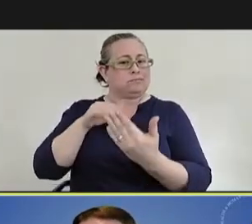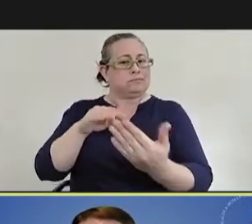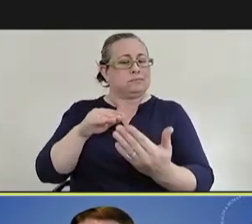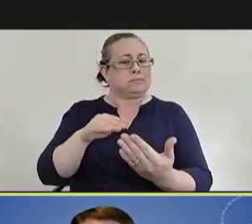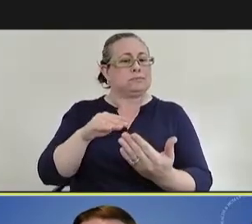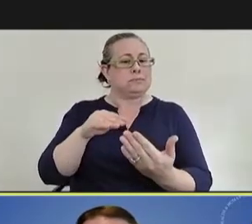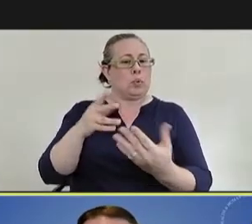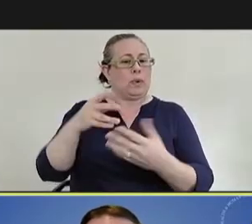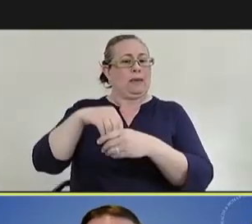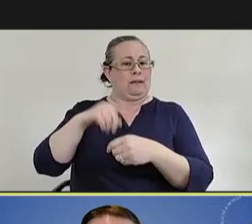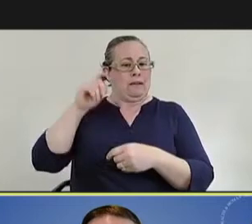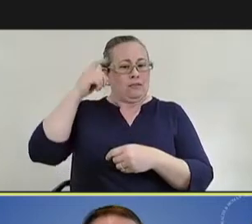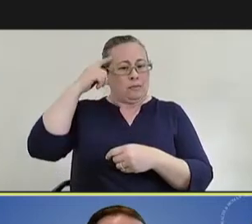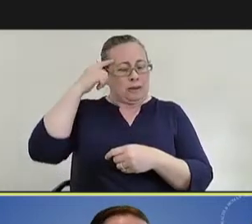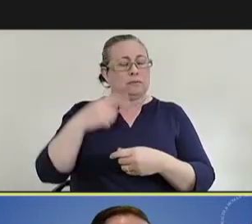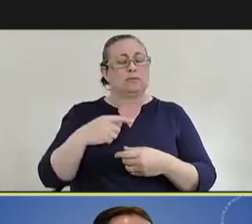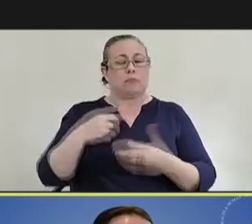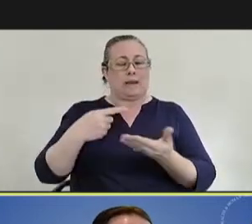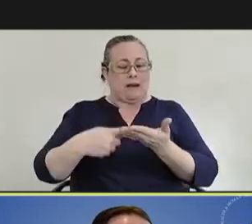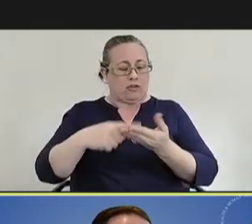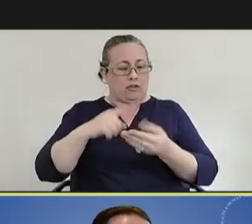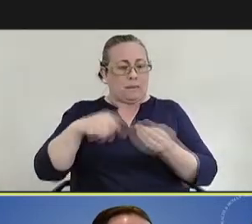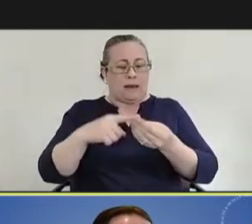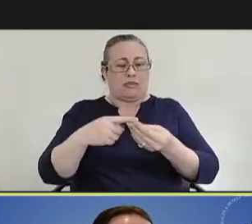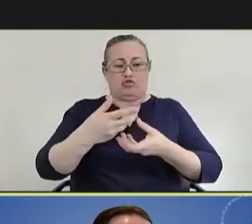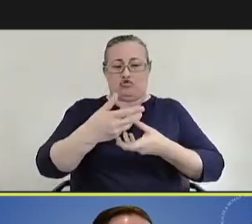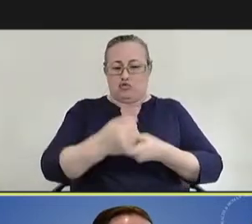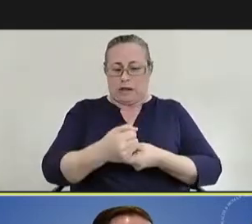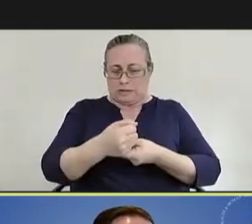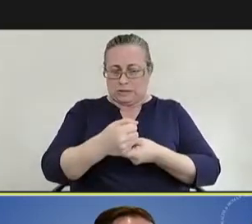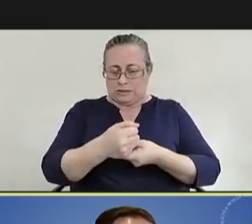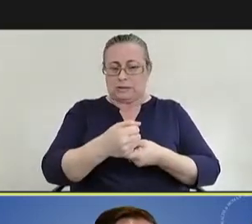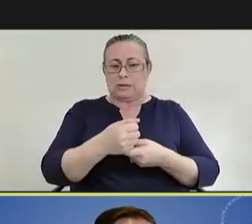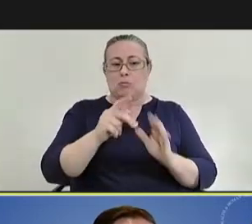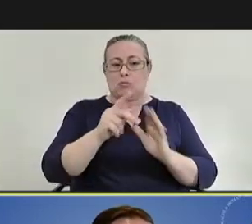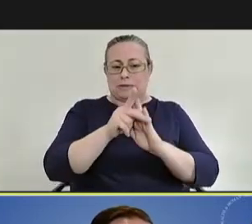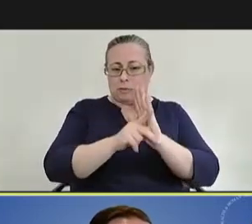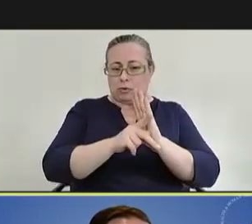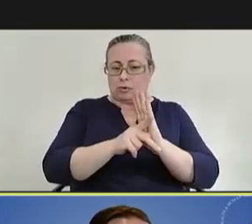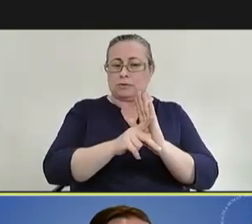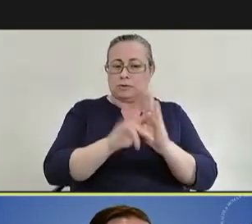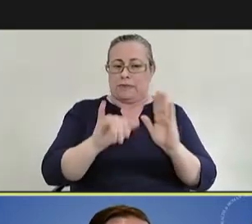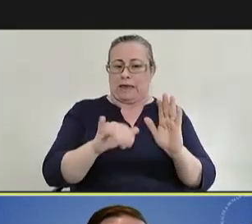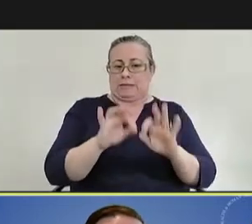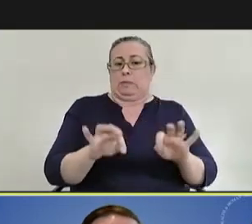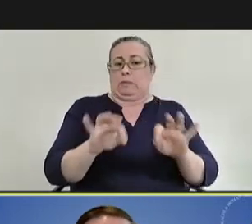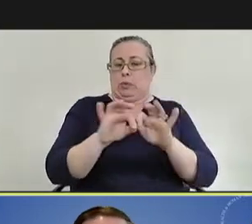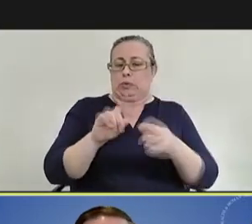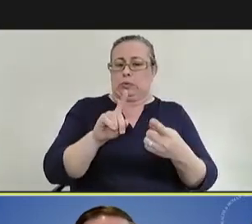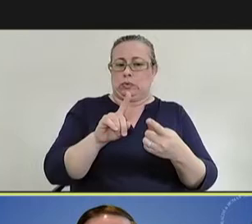bit of the trustworthy principles that are very important so that as we use these technologies